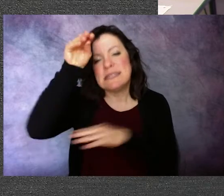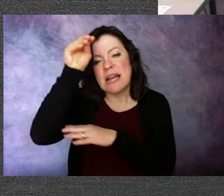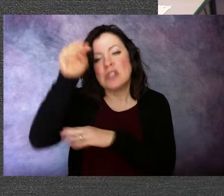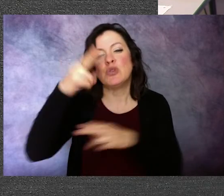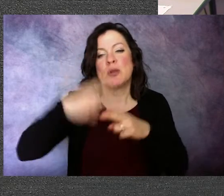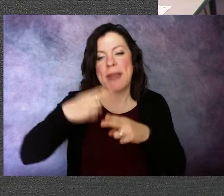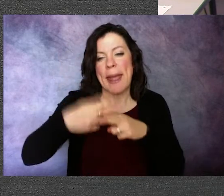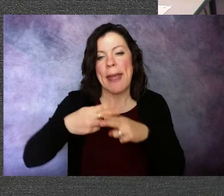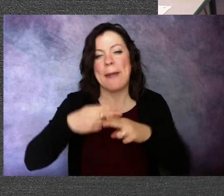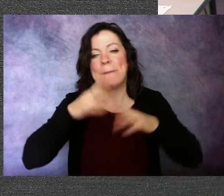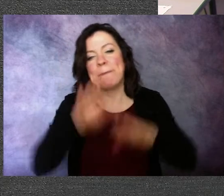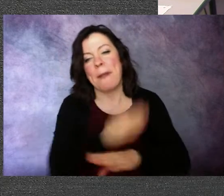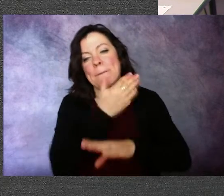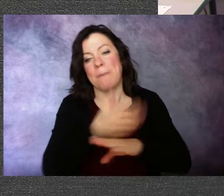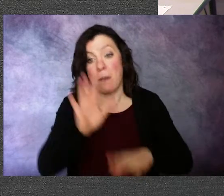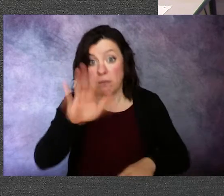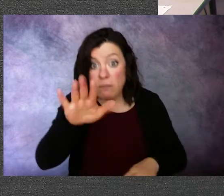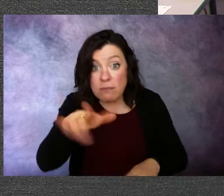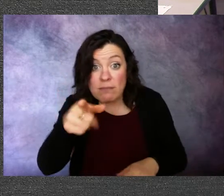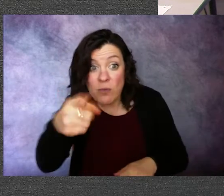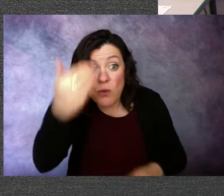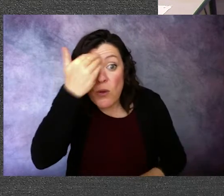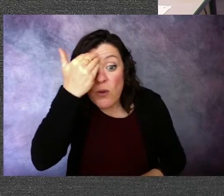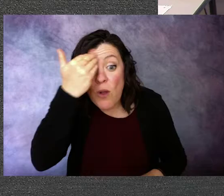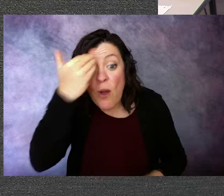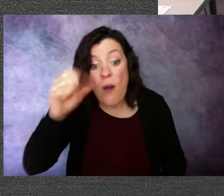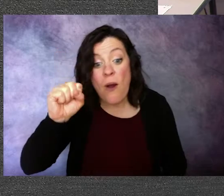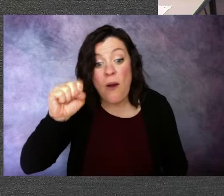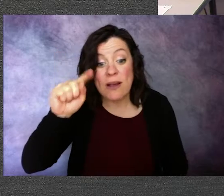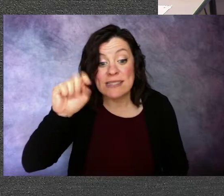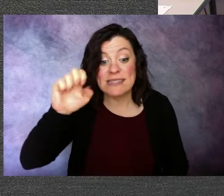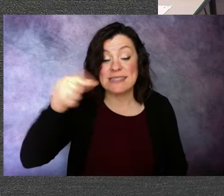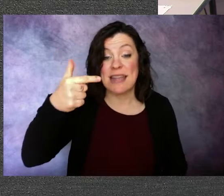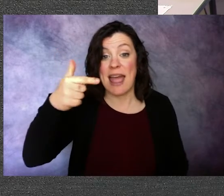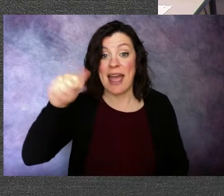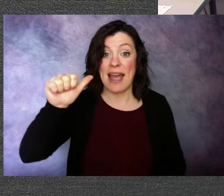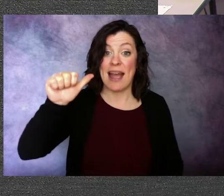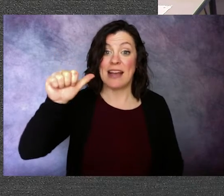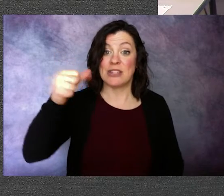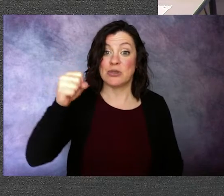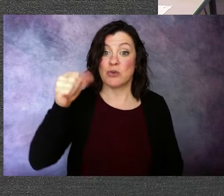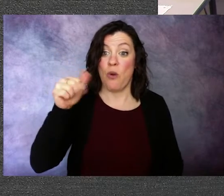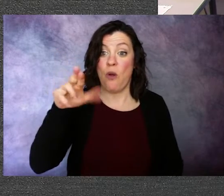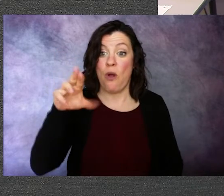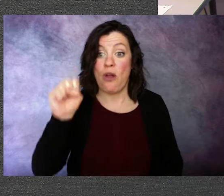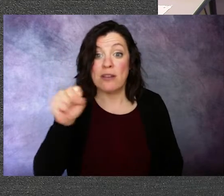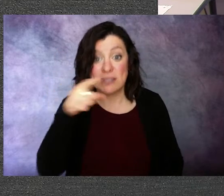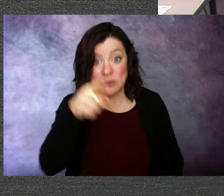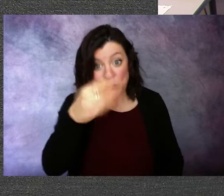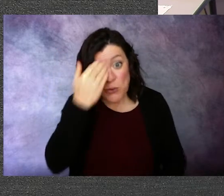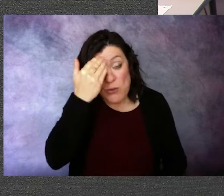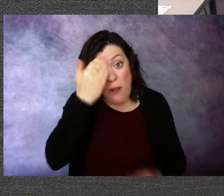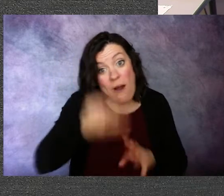It goes like this. Oh do you know the stegosaurus The stegosaurus, the stegosaurus